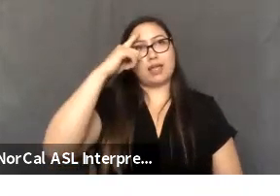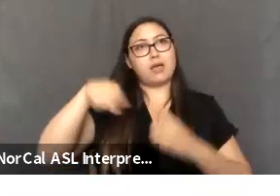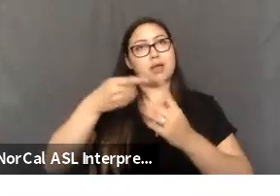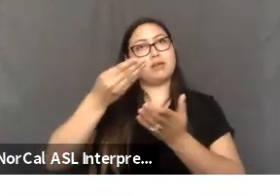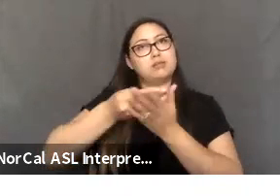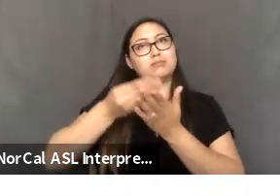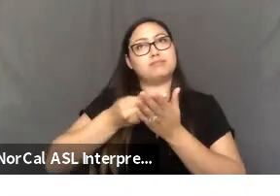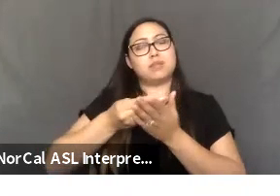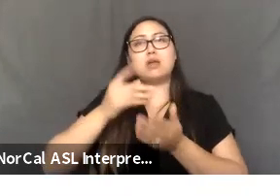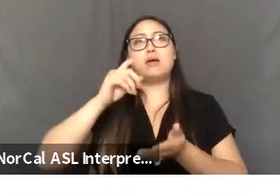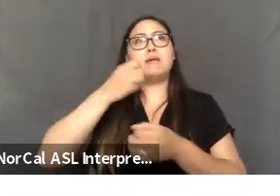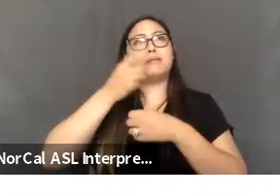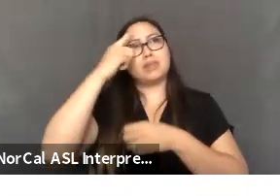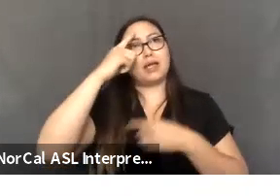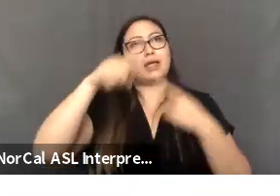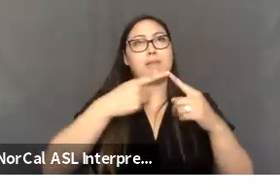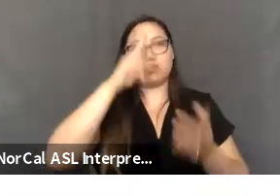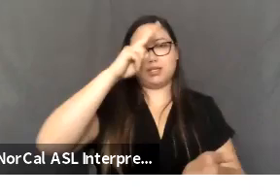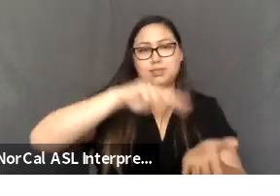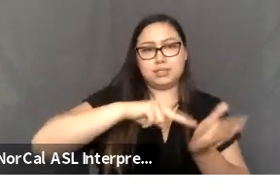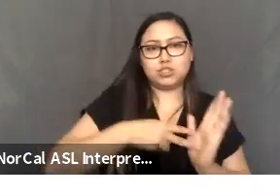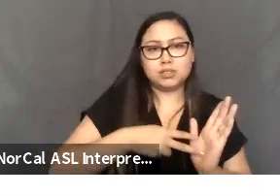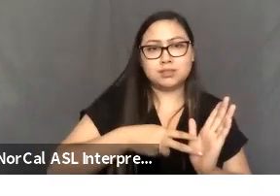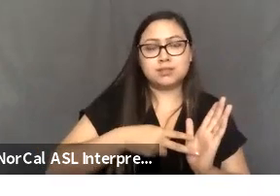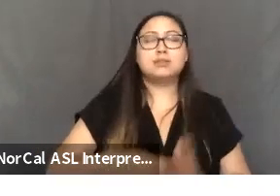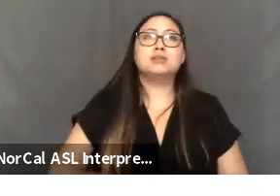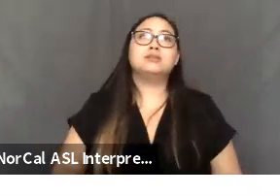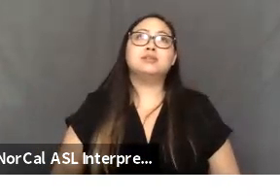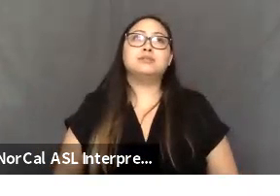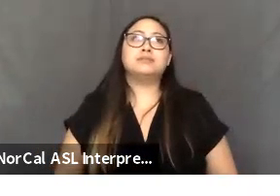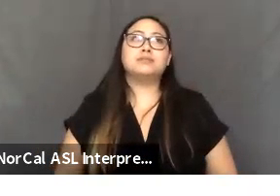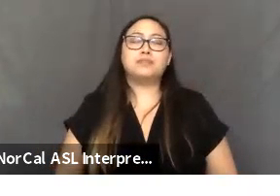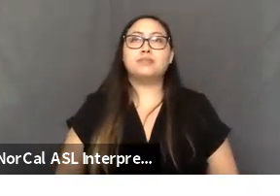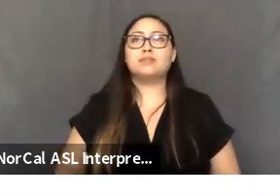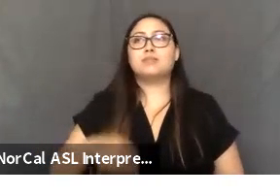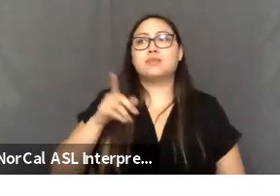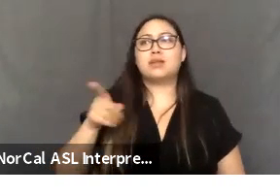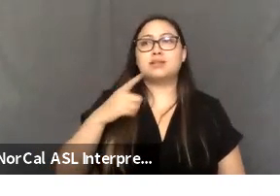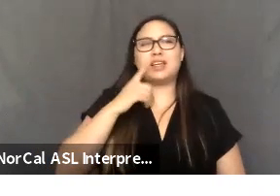intentional. So they were highlighting for their organization the importance of continuing to have